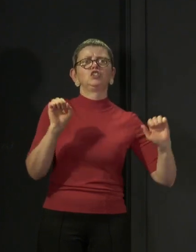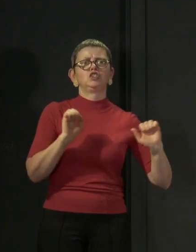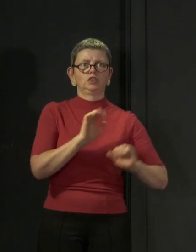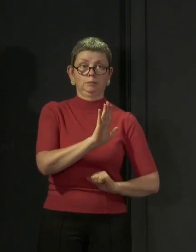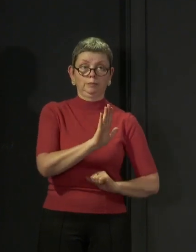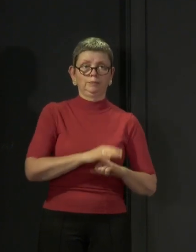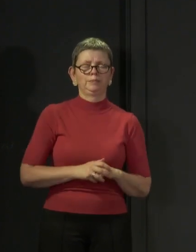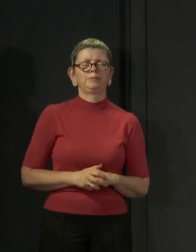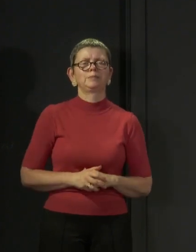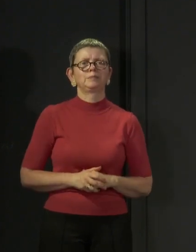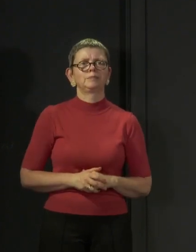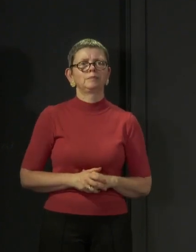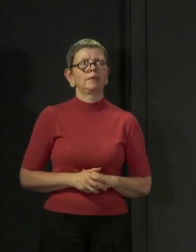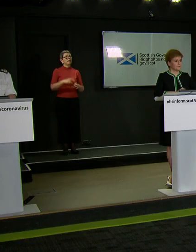Simon Johnson from The Telegraph?